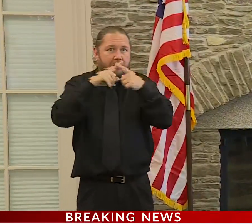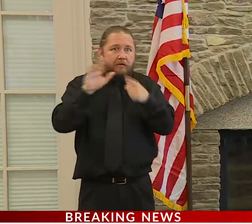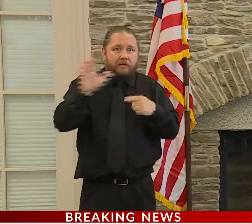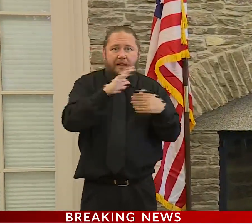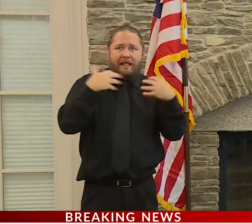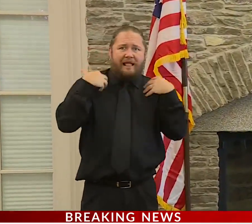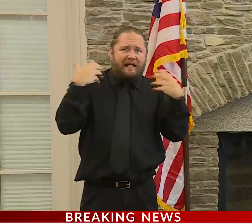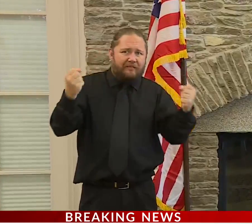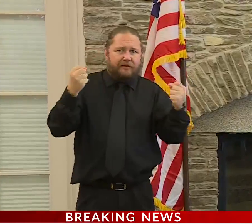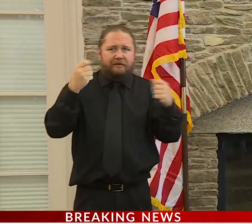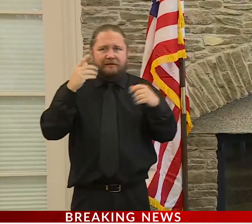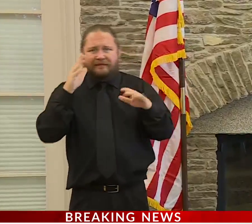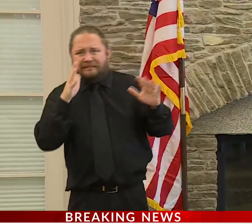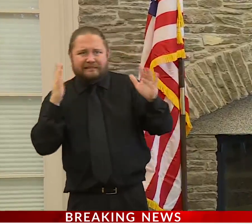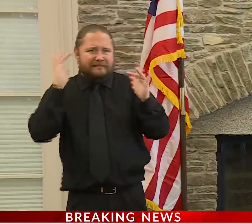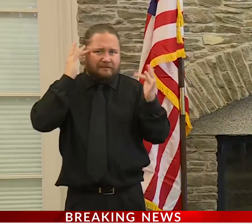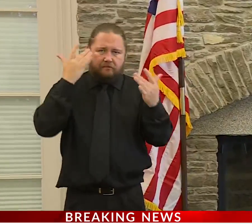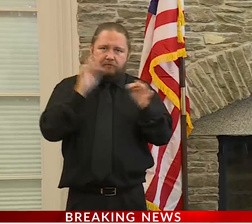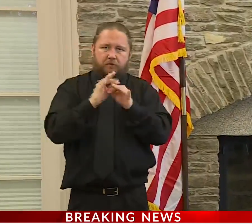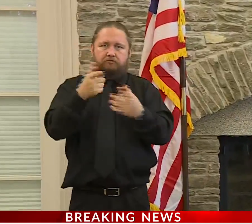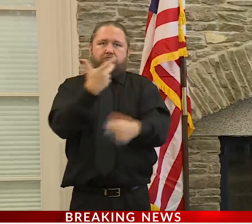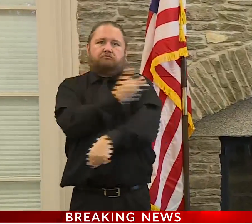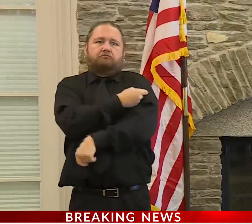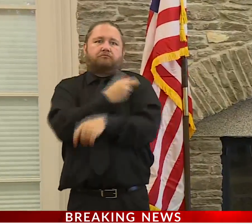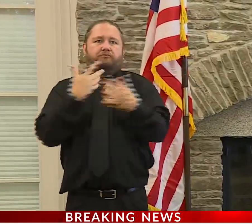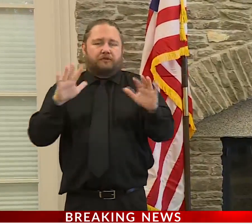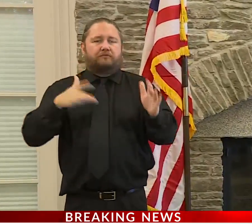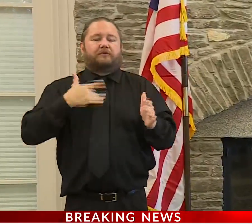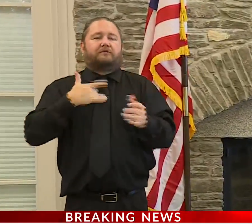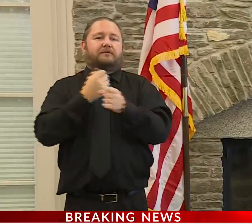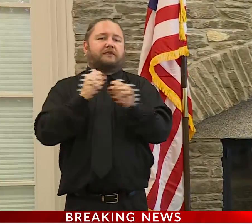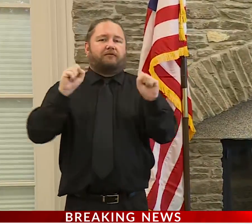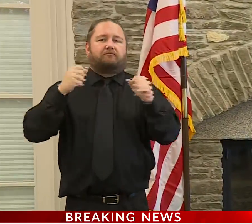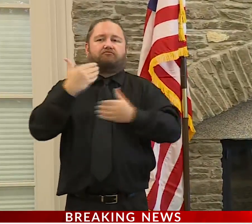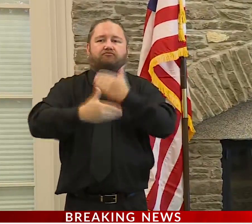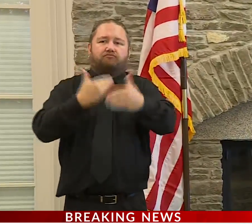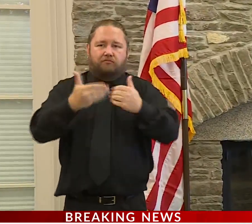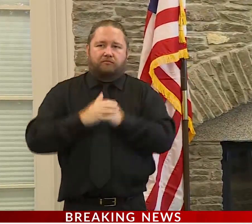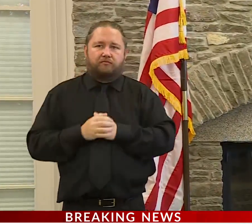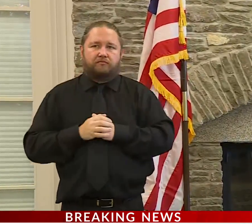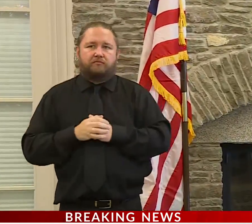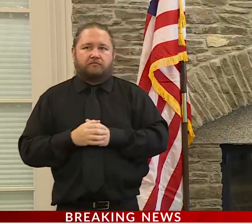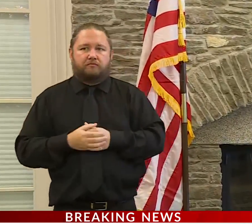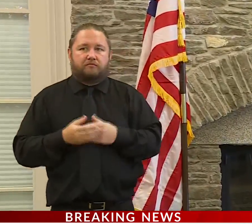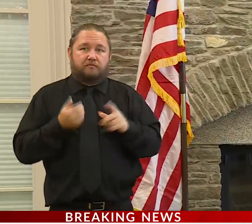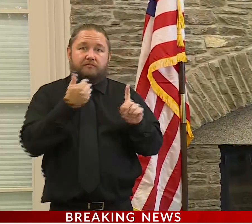SAFE AND NOT HAVE TO WORRY ABOUT OUR HEALTH HERE WHILE IN CLASSES BEING A DOCTOR OF